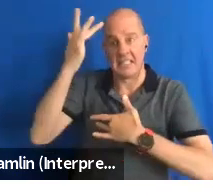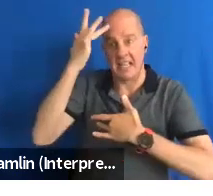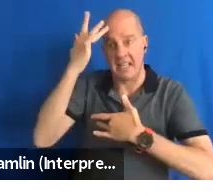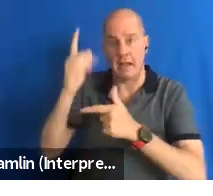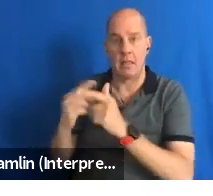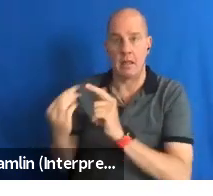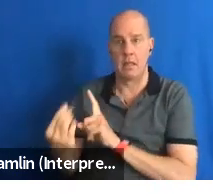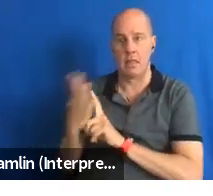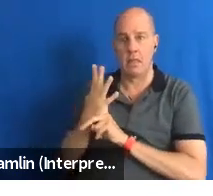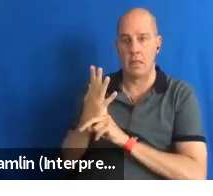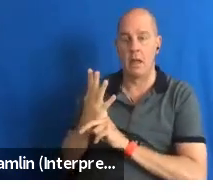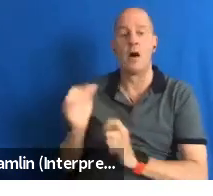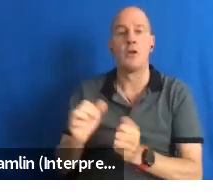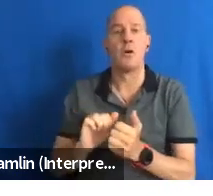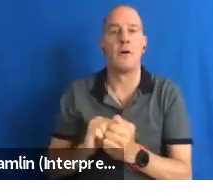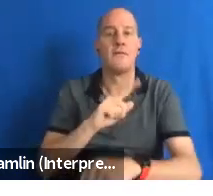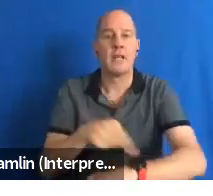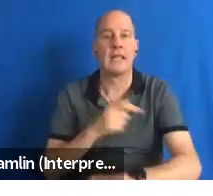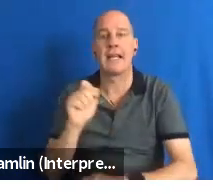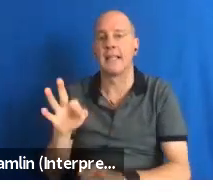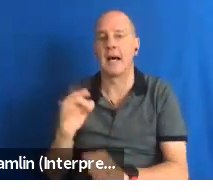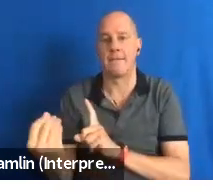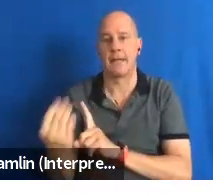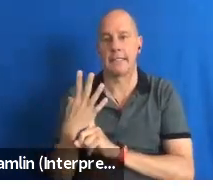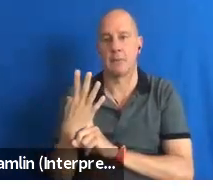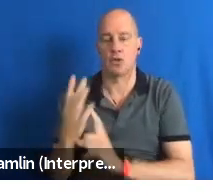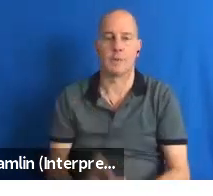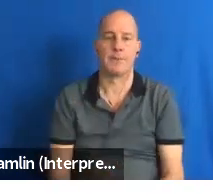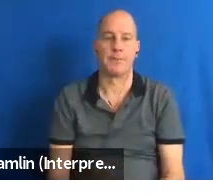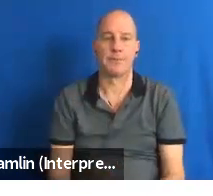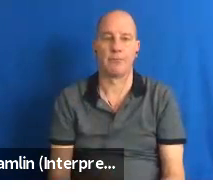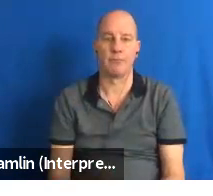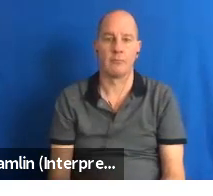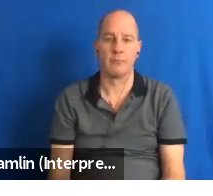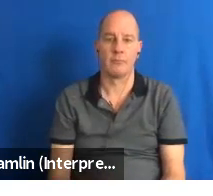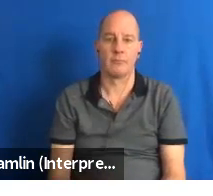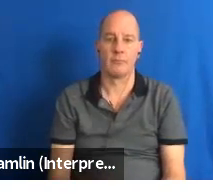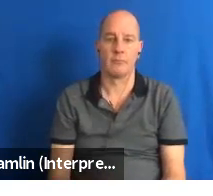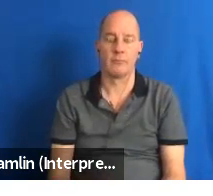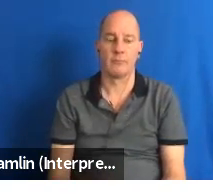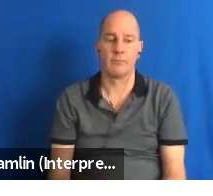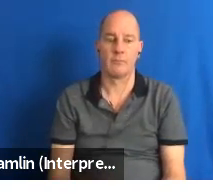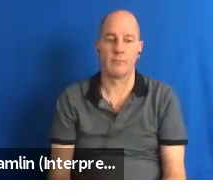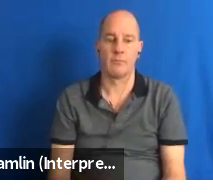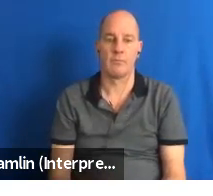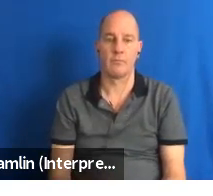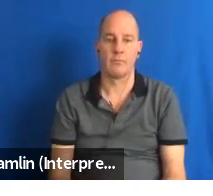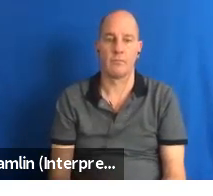it's also length of exposure. Okay, well, where this has to do more specifically with people with